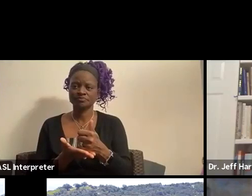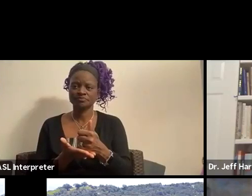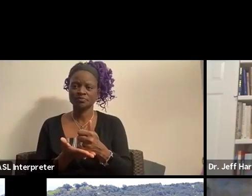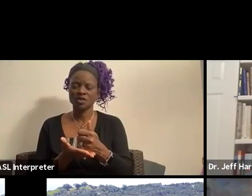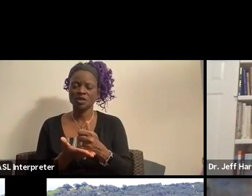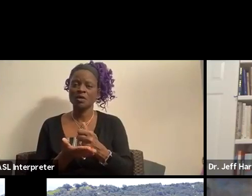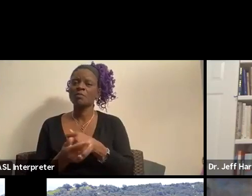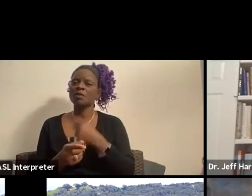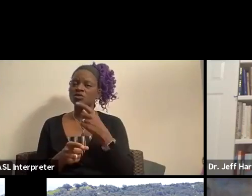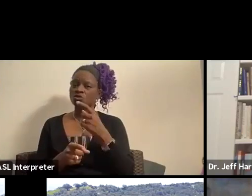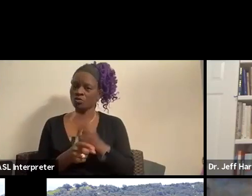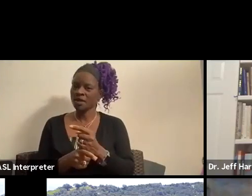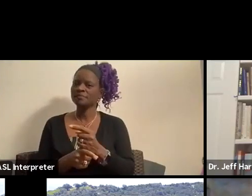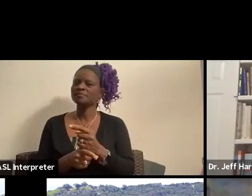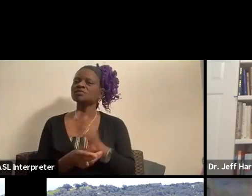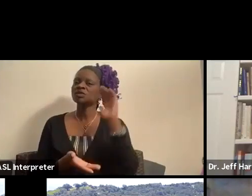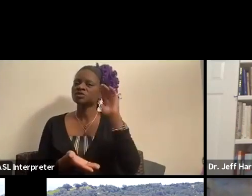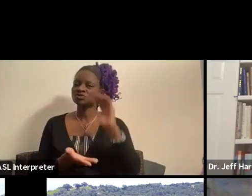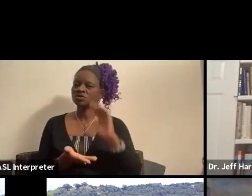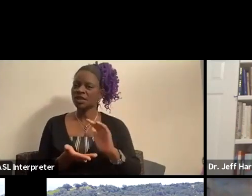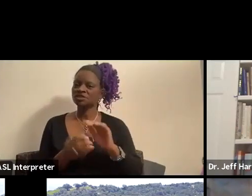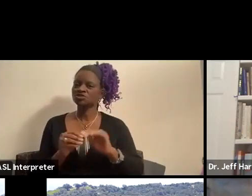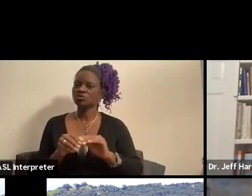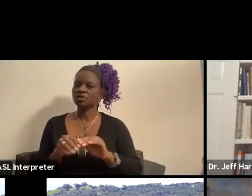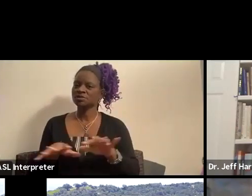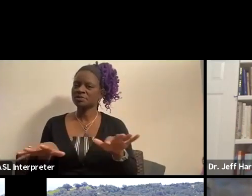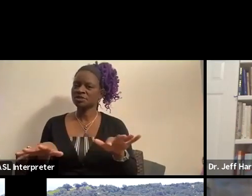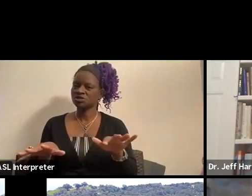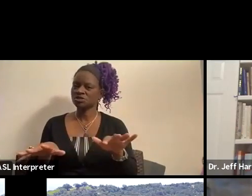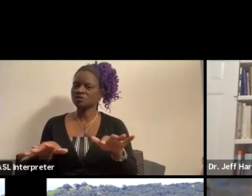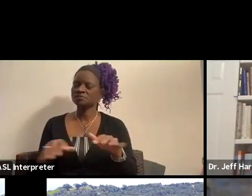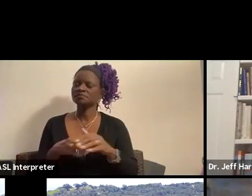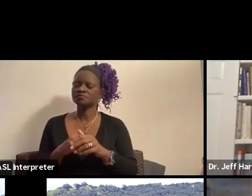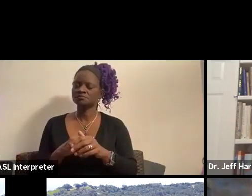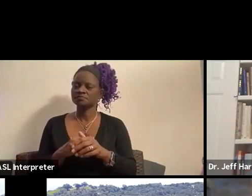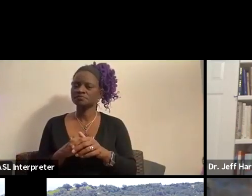transmission and less problems when young kids get caught.